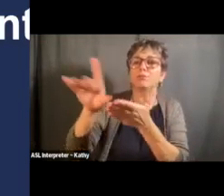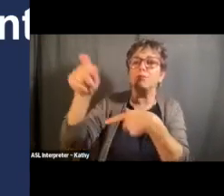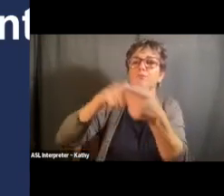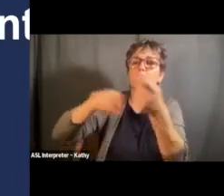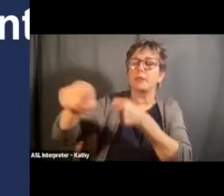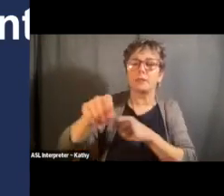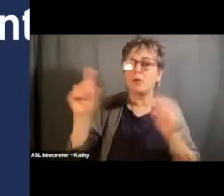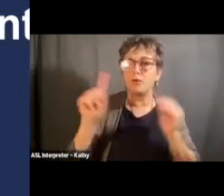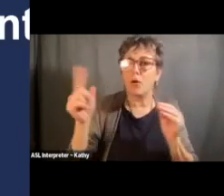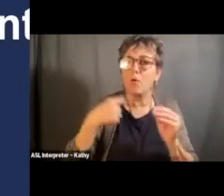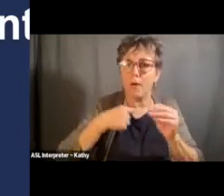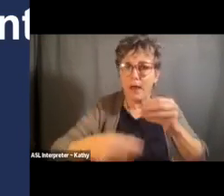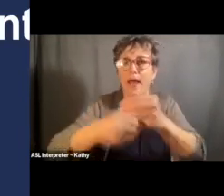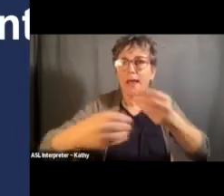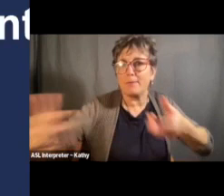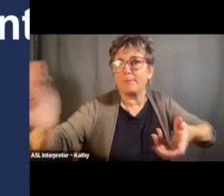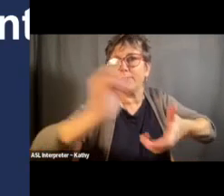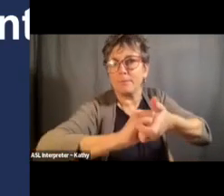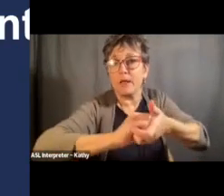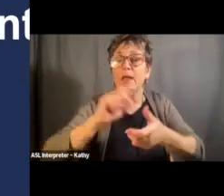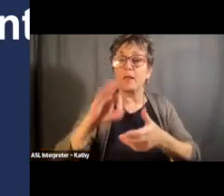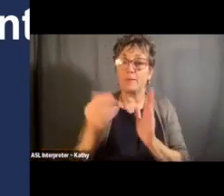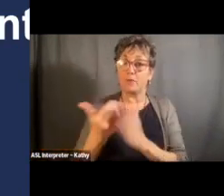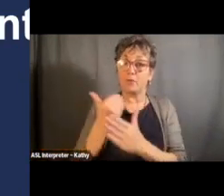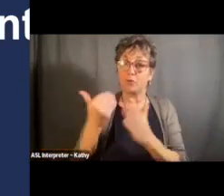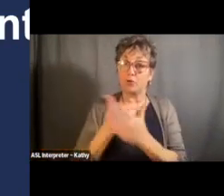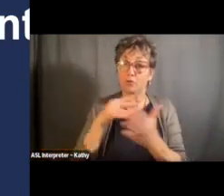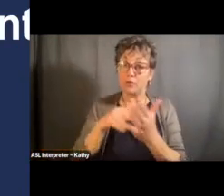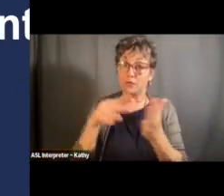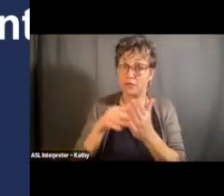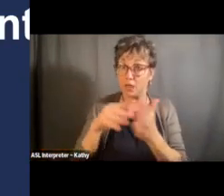a new study comes along, we would encourage you to participate in that if it's something that